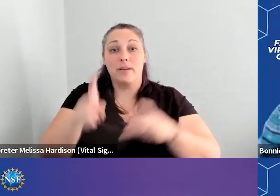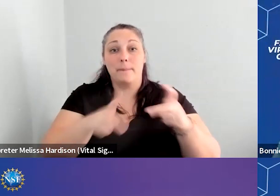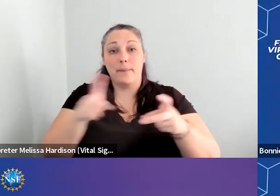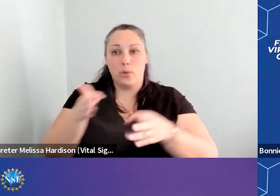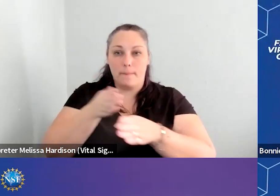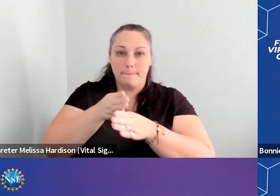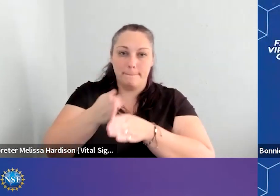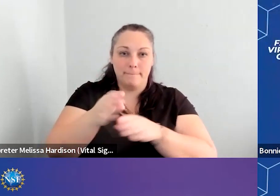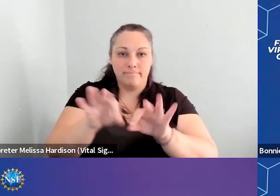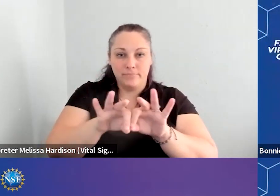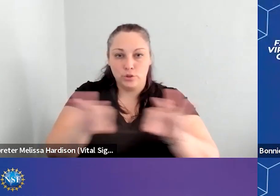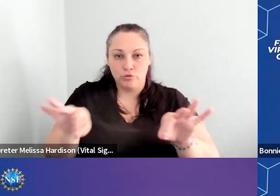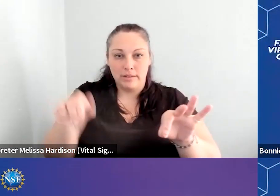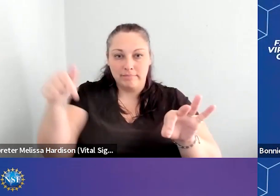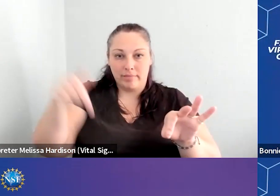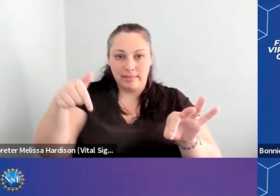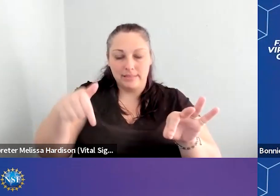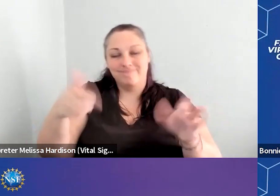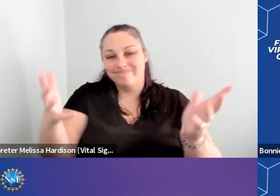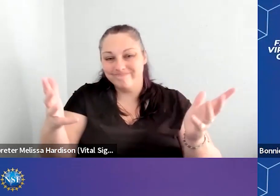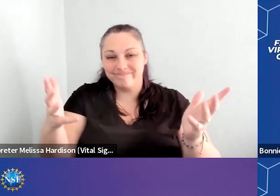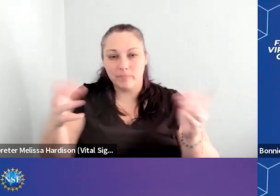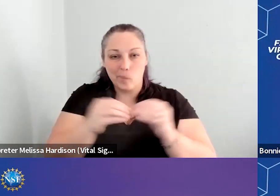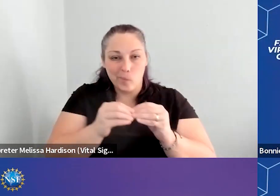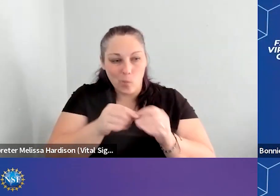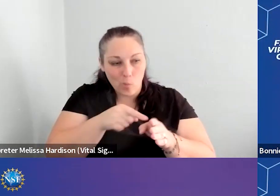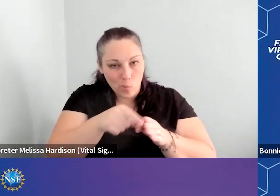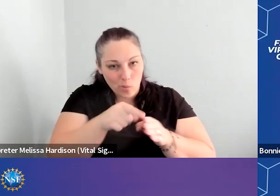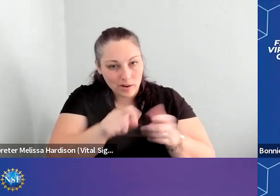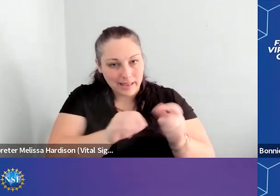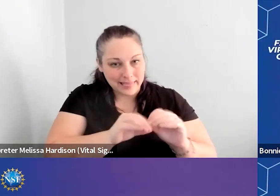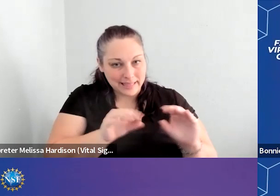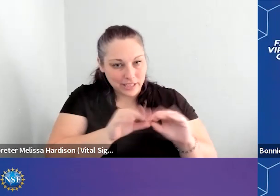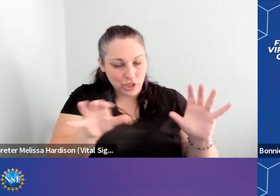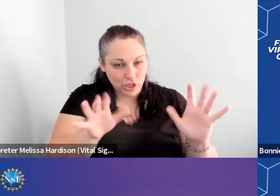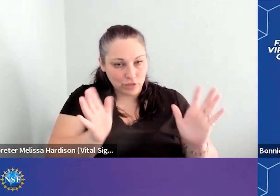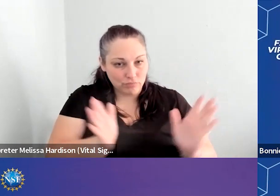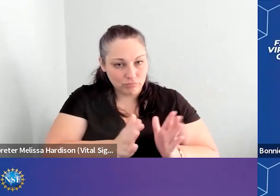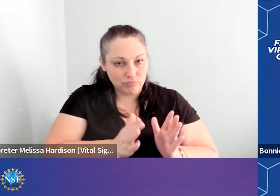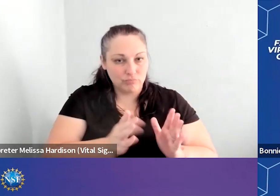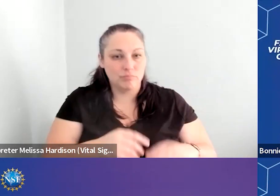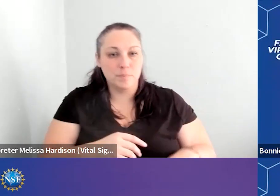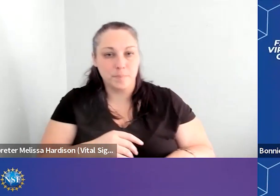Like really get it much more clear and tied into what you're doing, and why you're doing it, and how you plan on doing it.